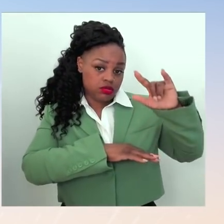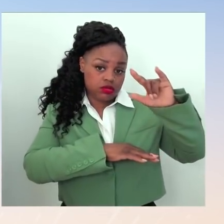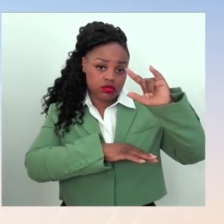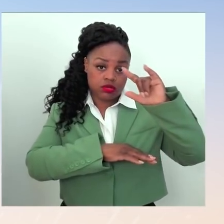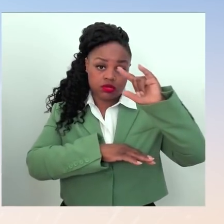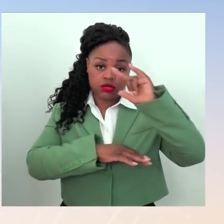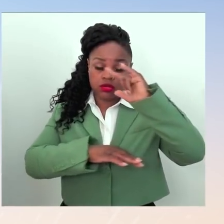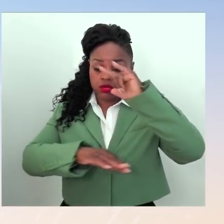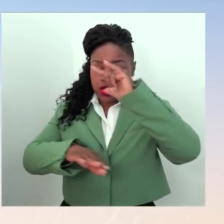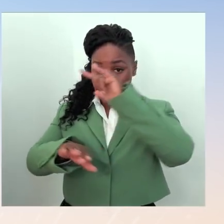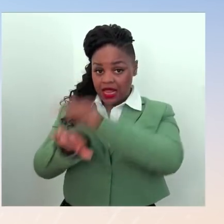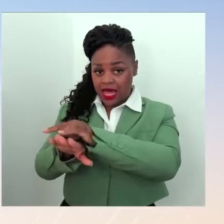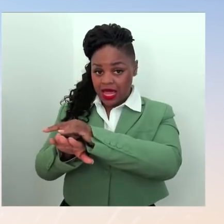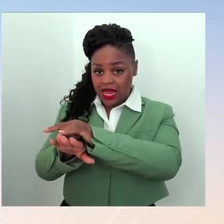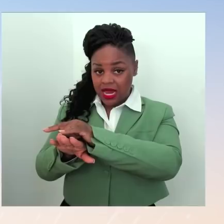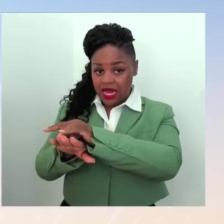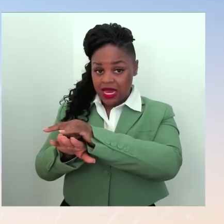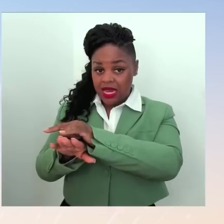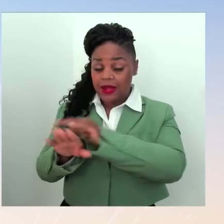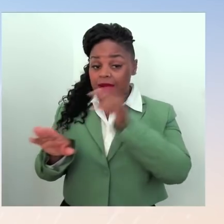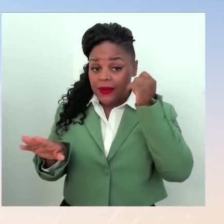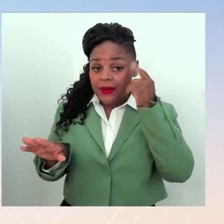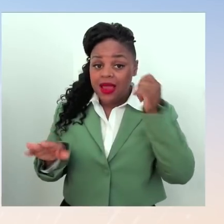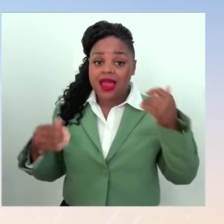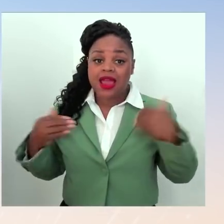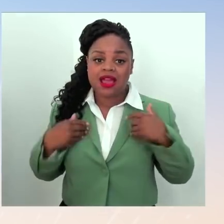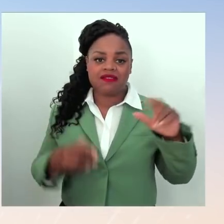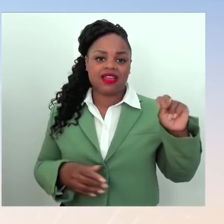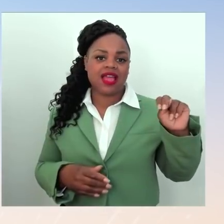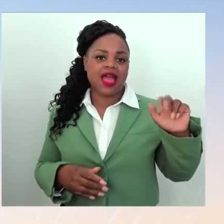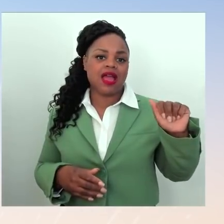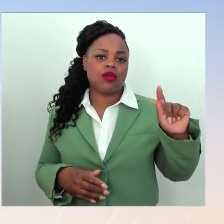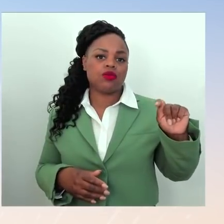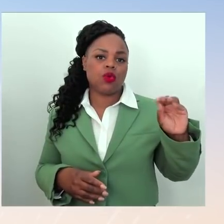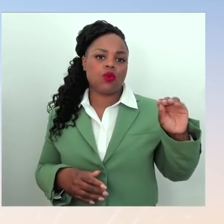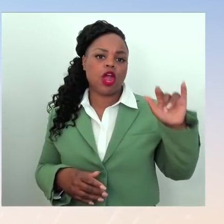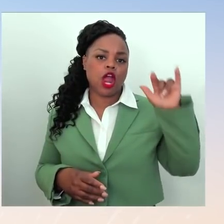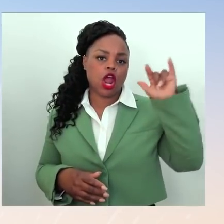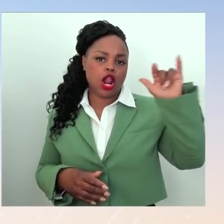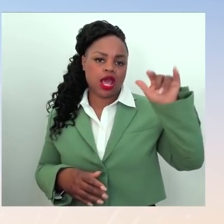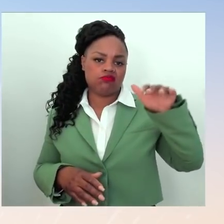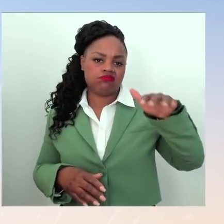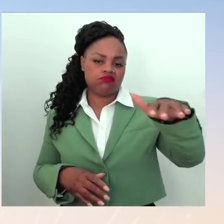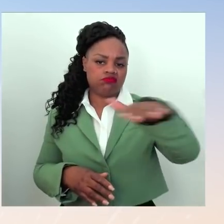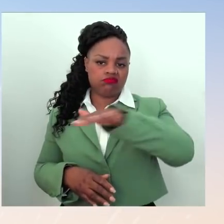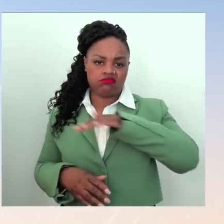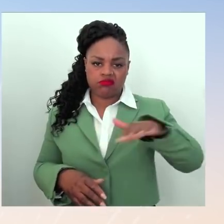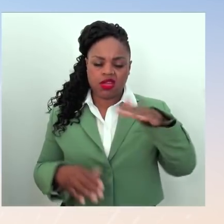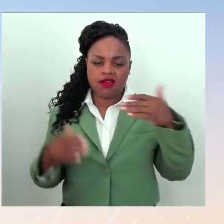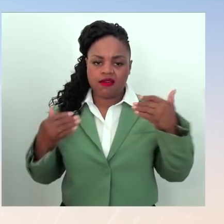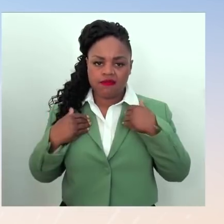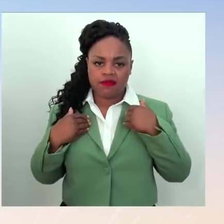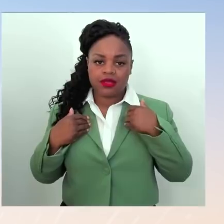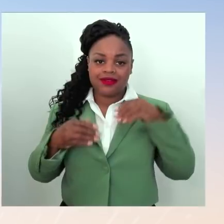If you have plans -- planes departing from there, that's -- that could be a challenging circumstance.